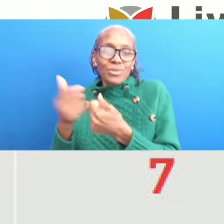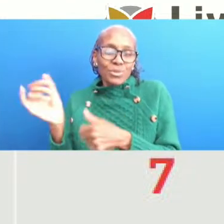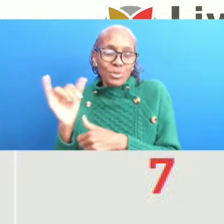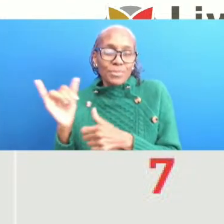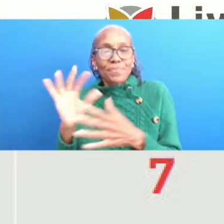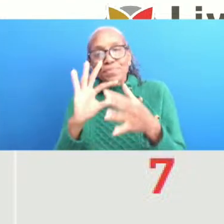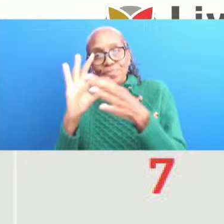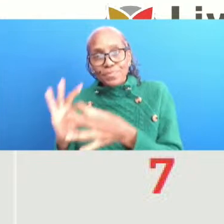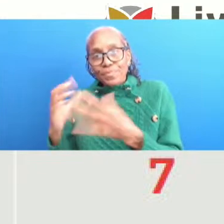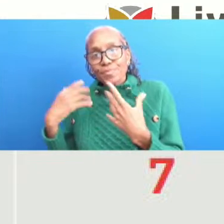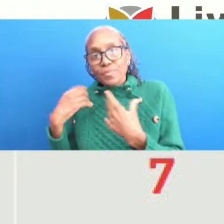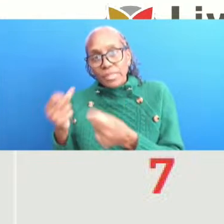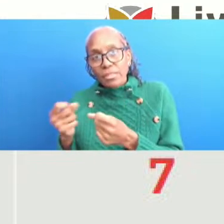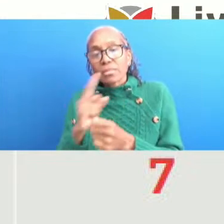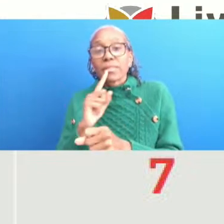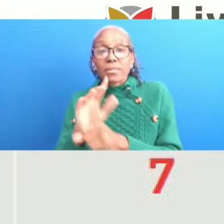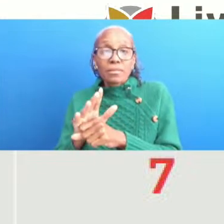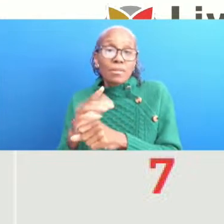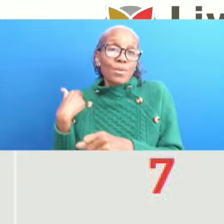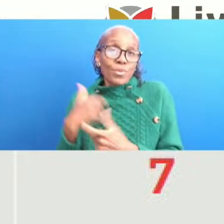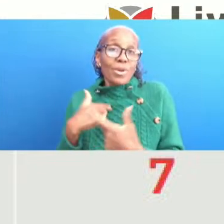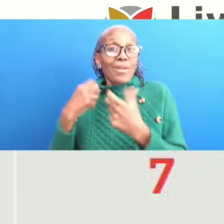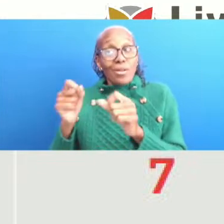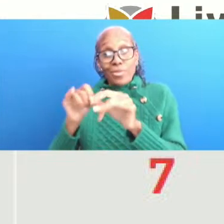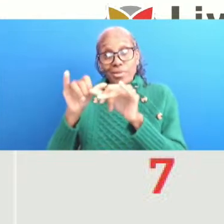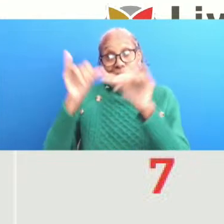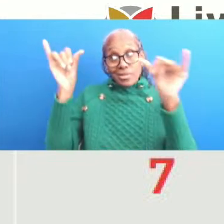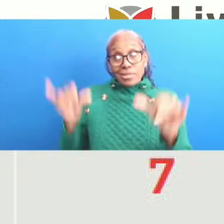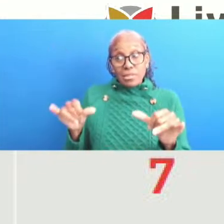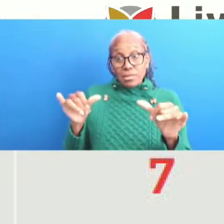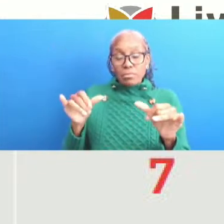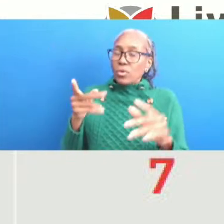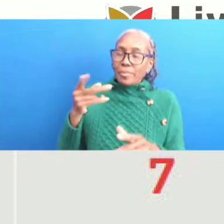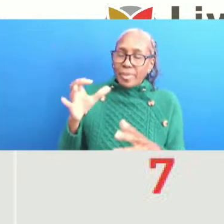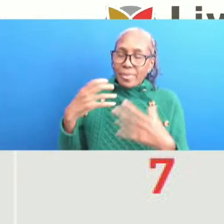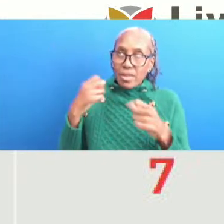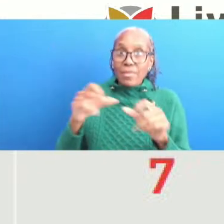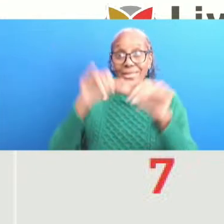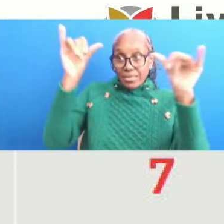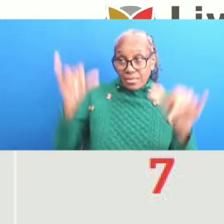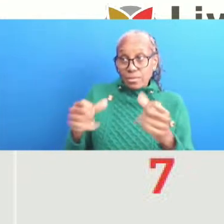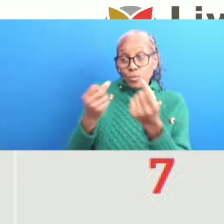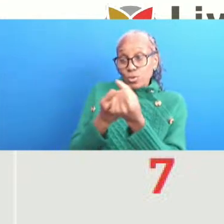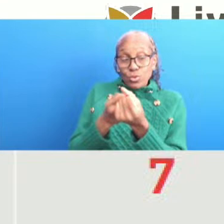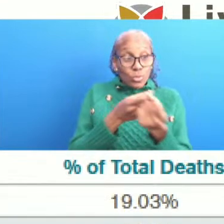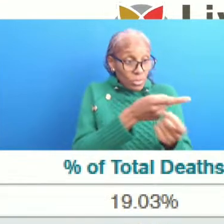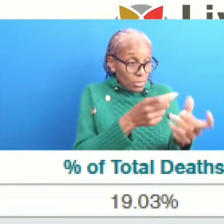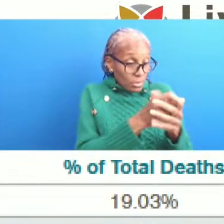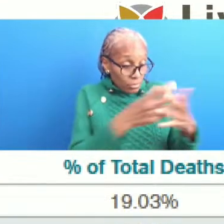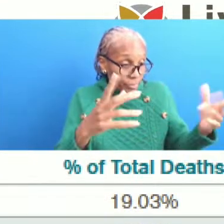BUT WITH THAT ALSO COMES NEW CHALLENGES AS IT RELATES TO